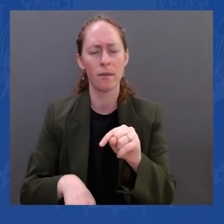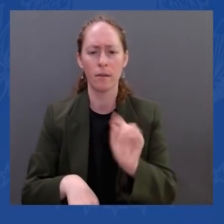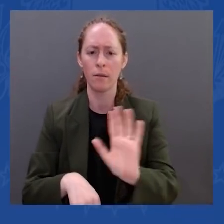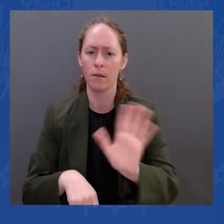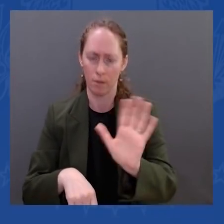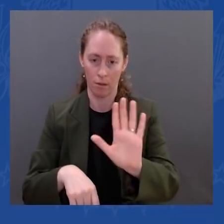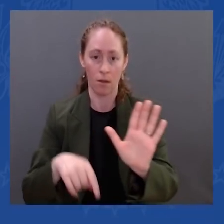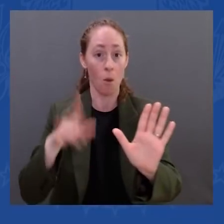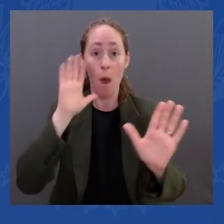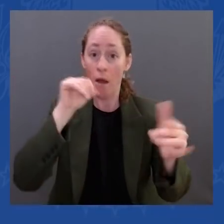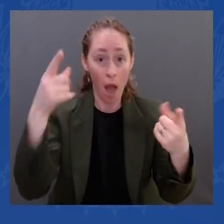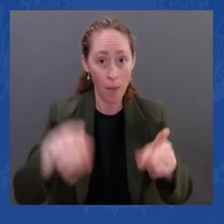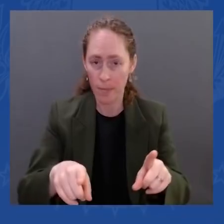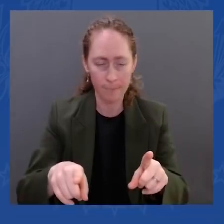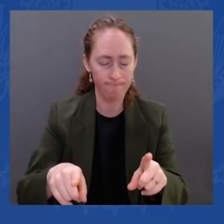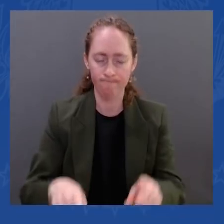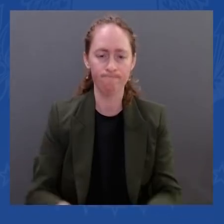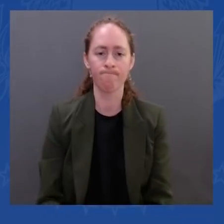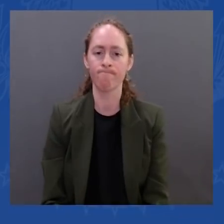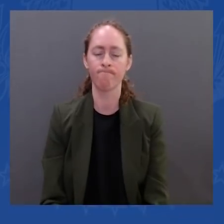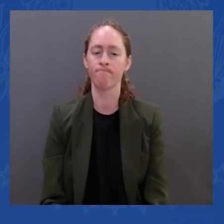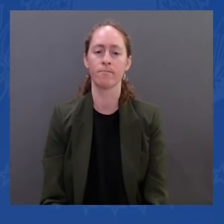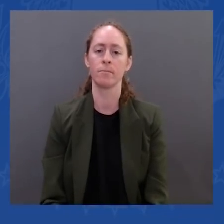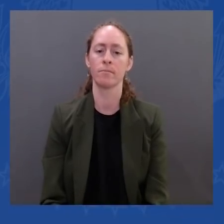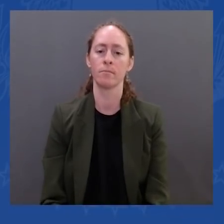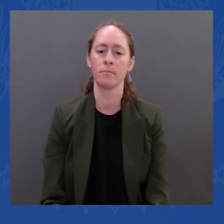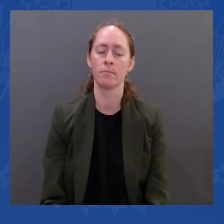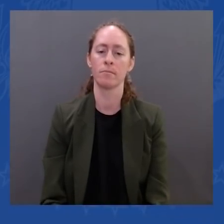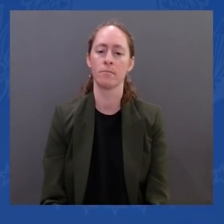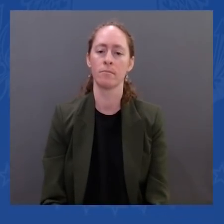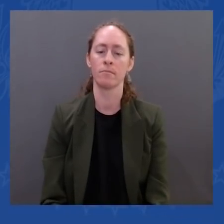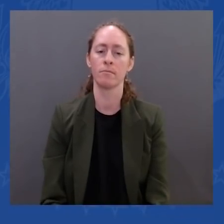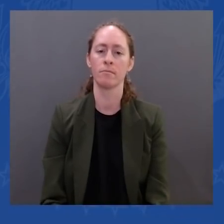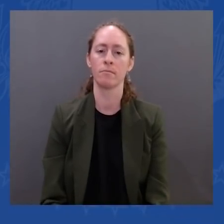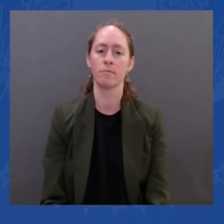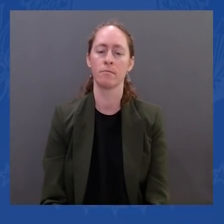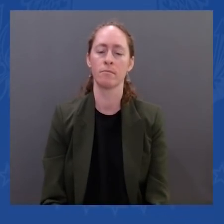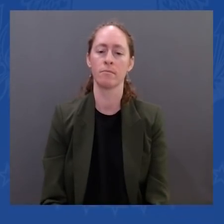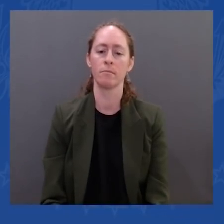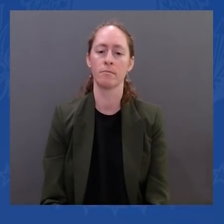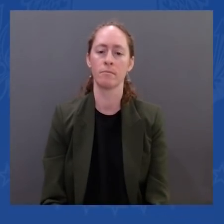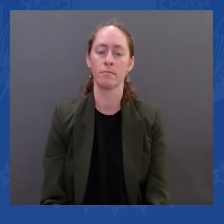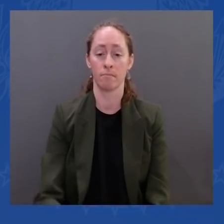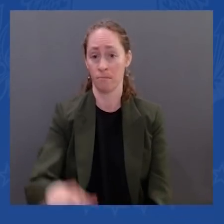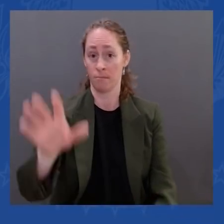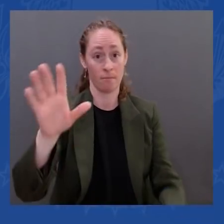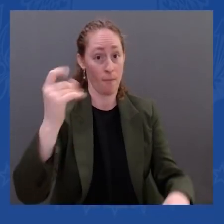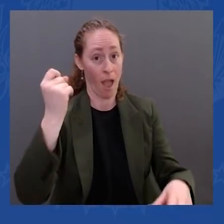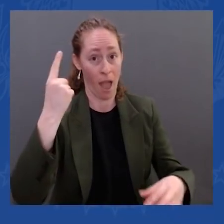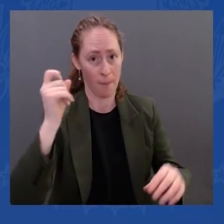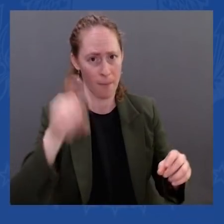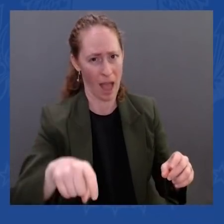just how strongly the world makes clear that that kind of action is going to result